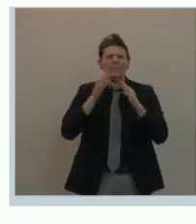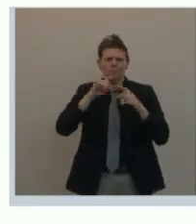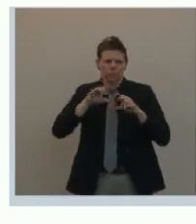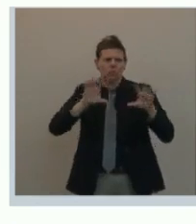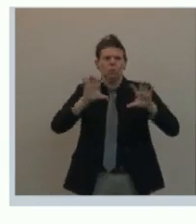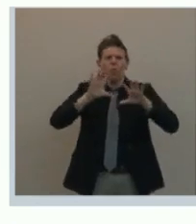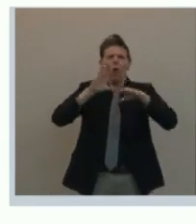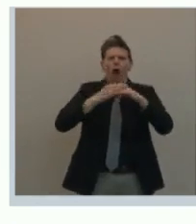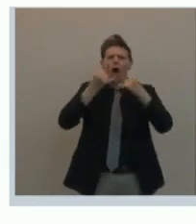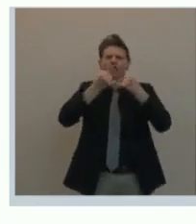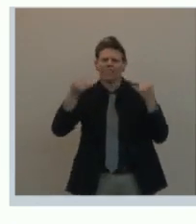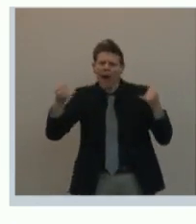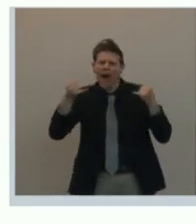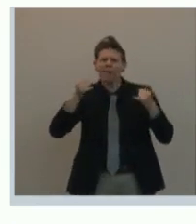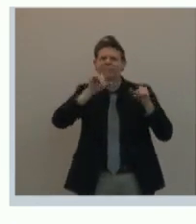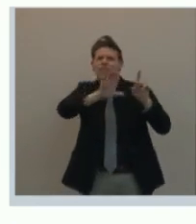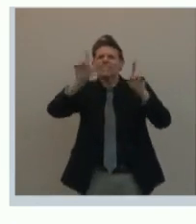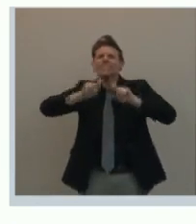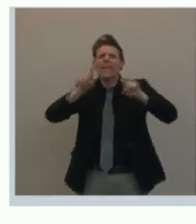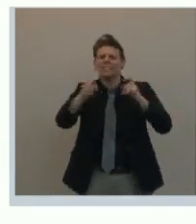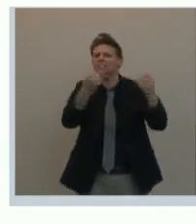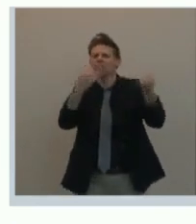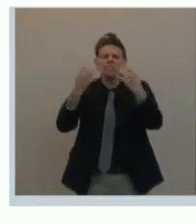WE MOVED INTO SEVERAL TRIBAL COMMUNITIES.